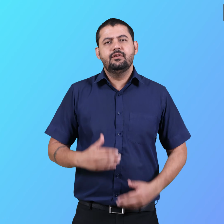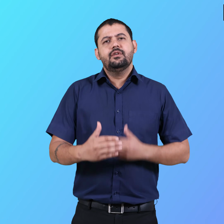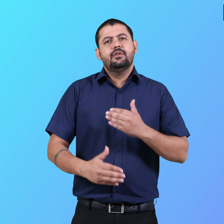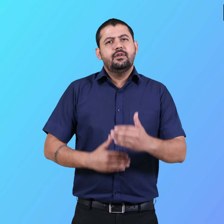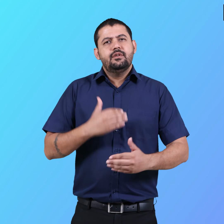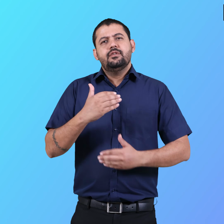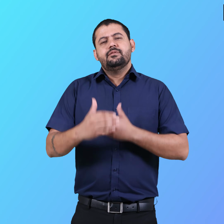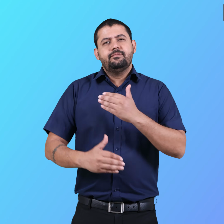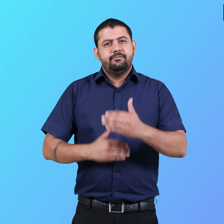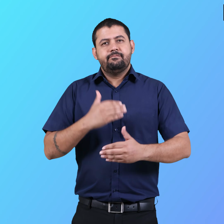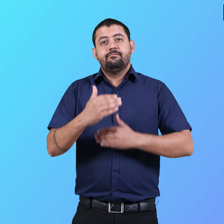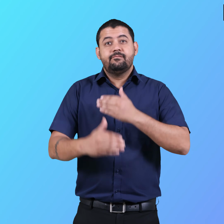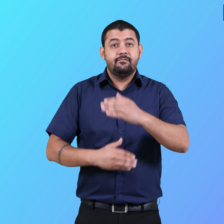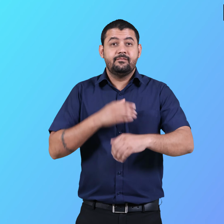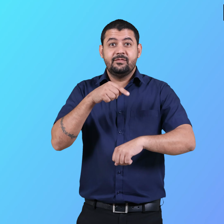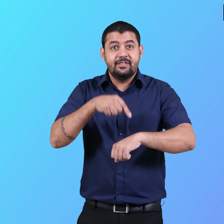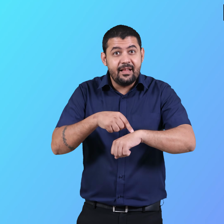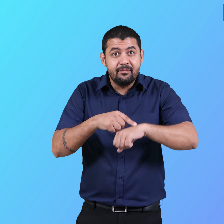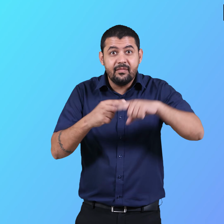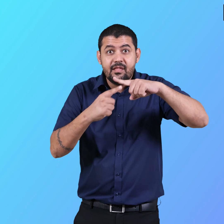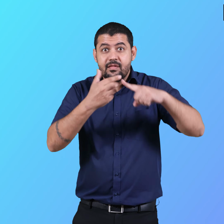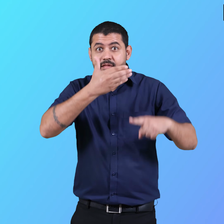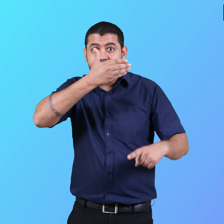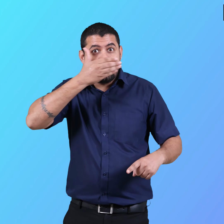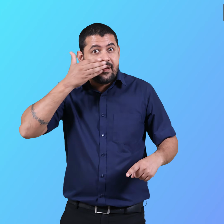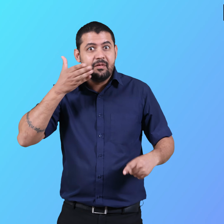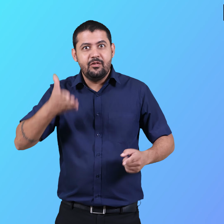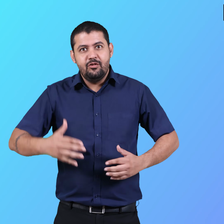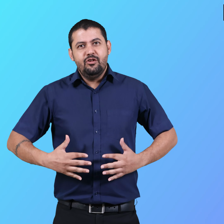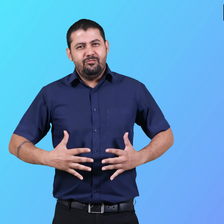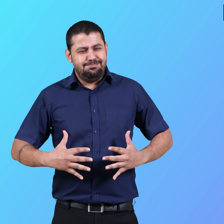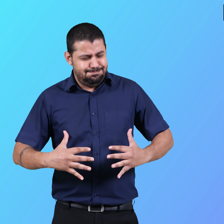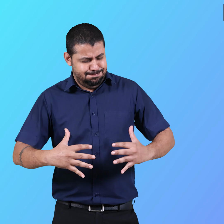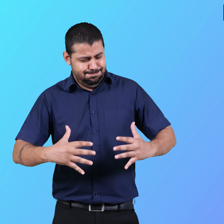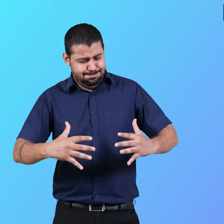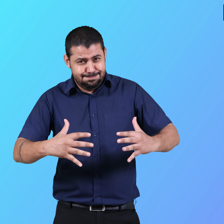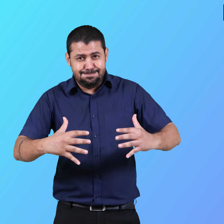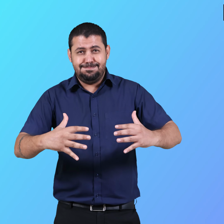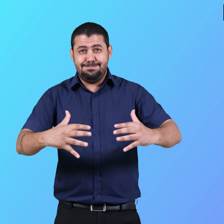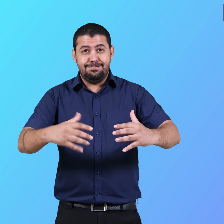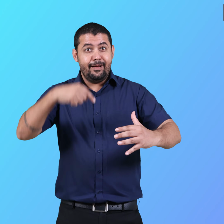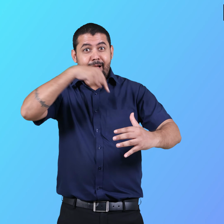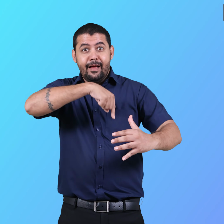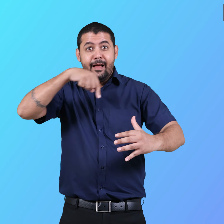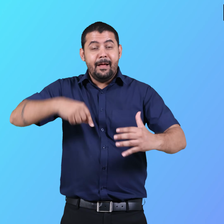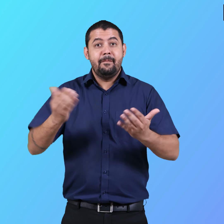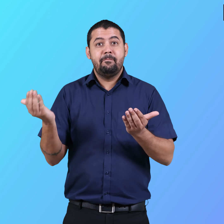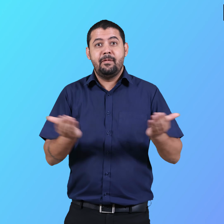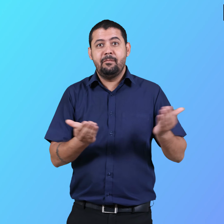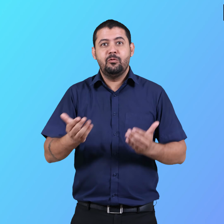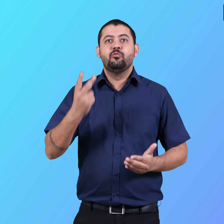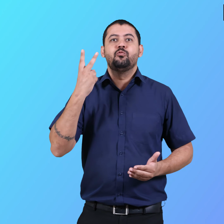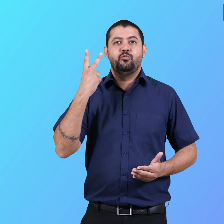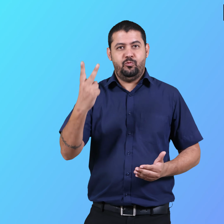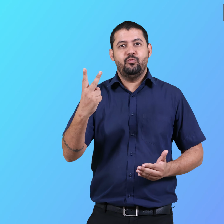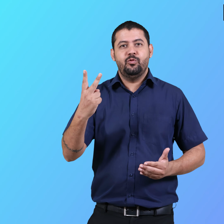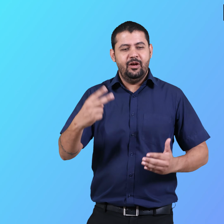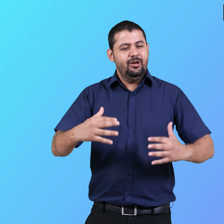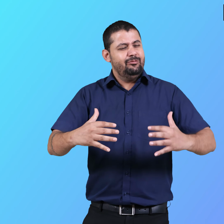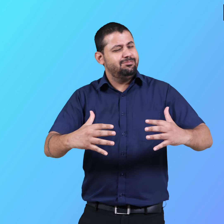When the time came for Tamar to give birth, it became clear that she was having twins.